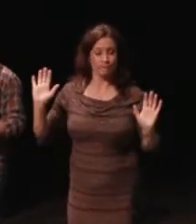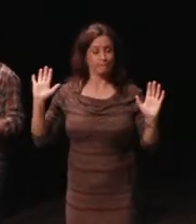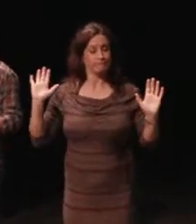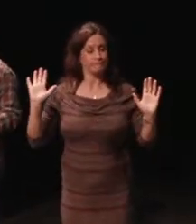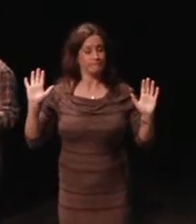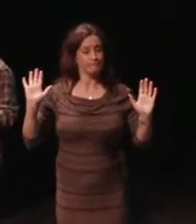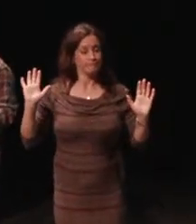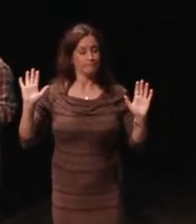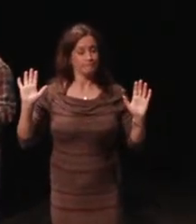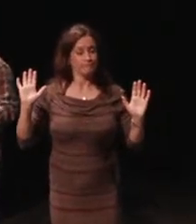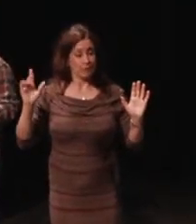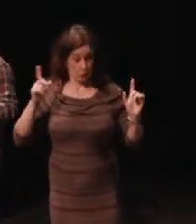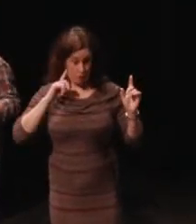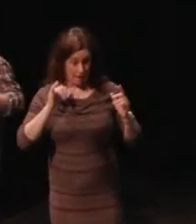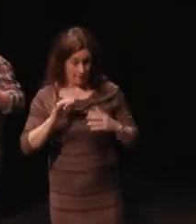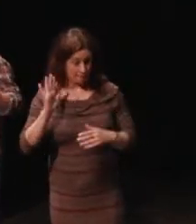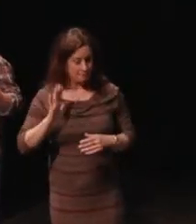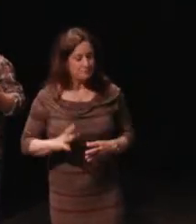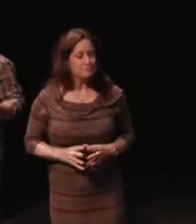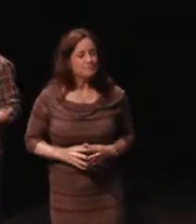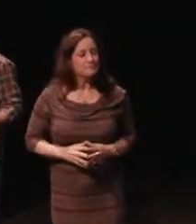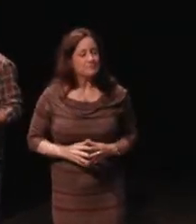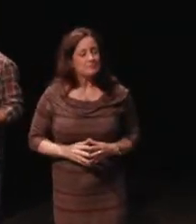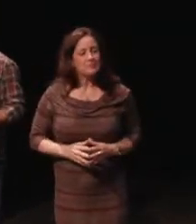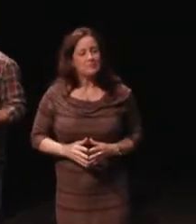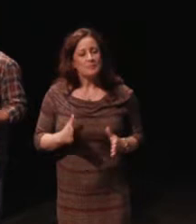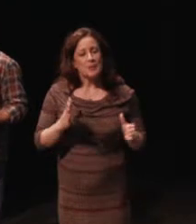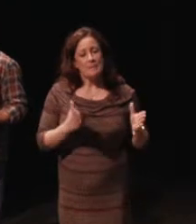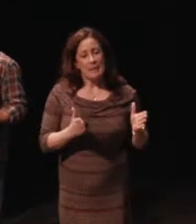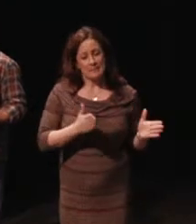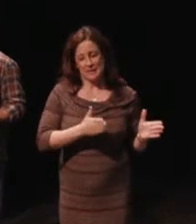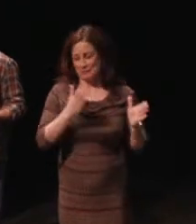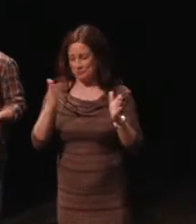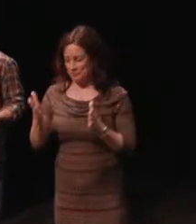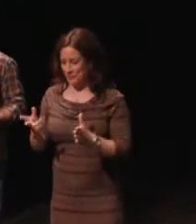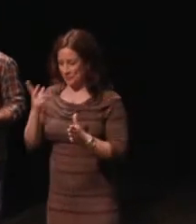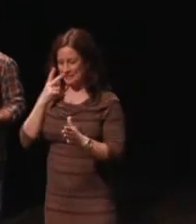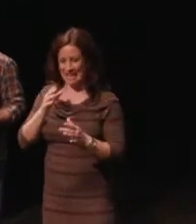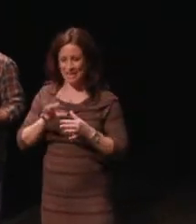then you may also have seen some of the comments that come back after that suggestion was made.